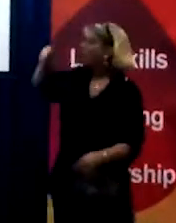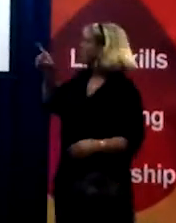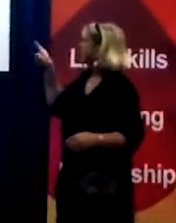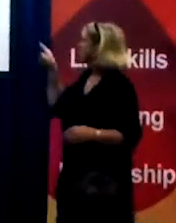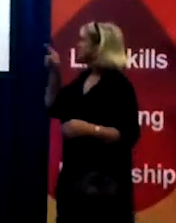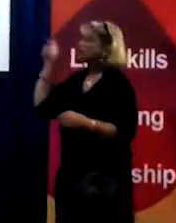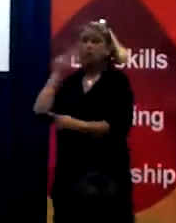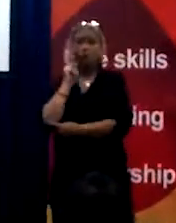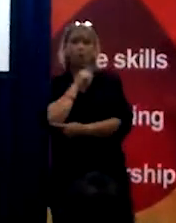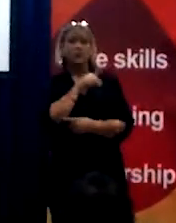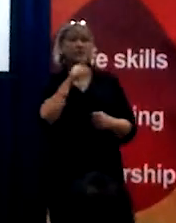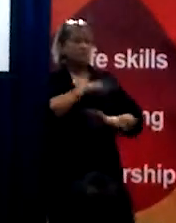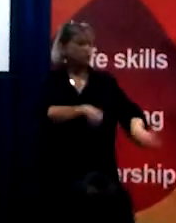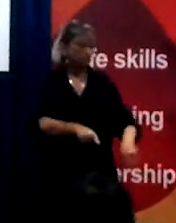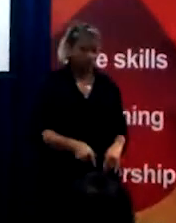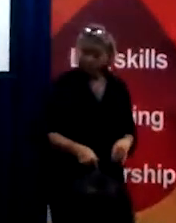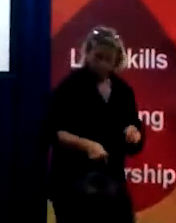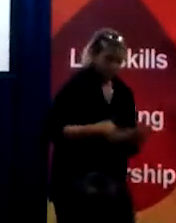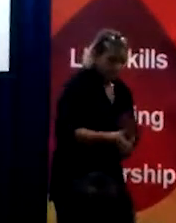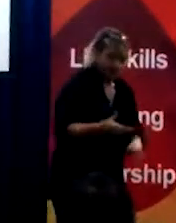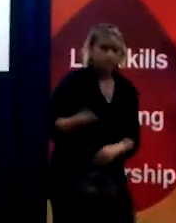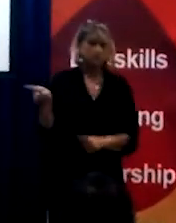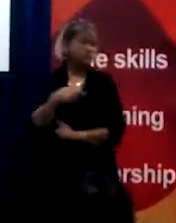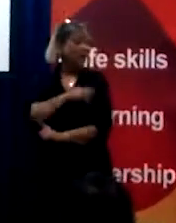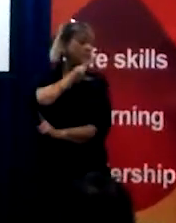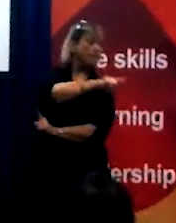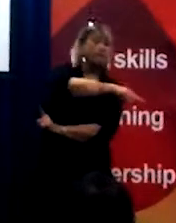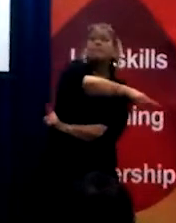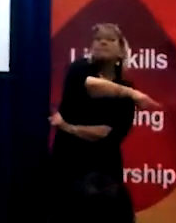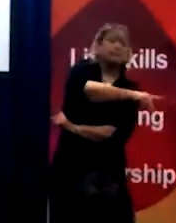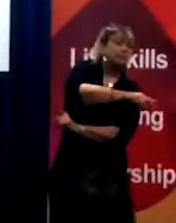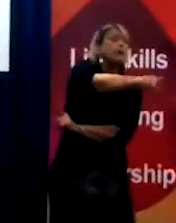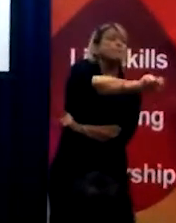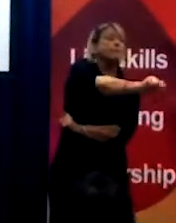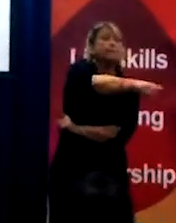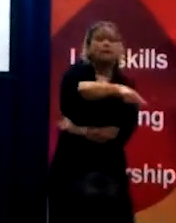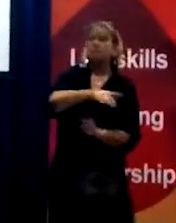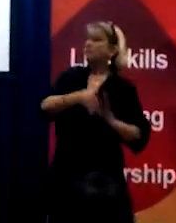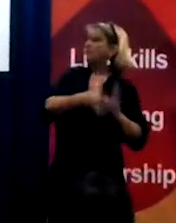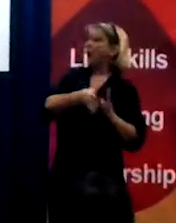and it just makes sure that, if there’s some communication going on in the room, everyone is involved in it.